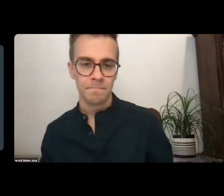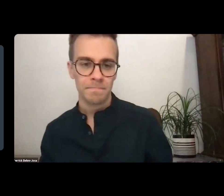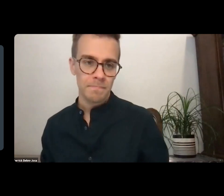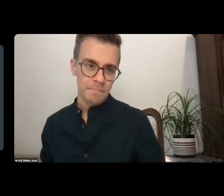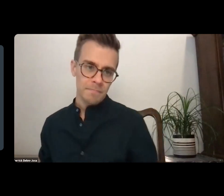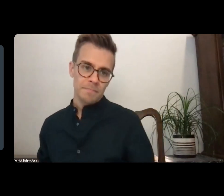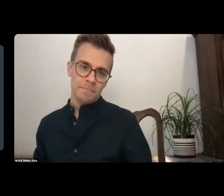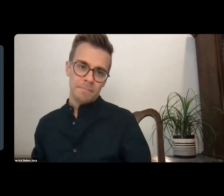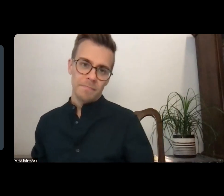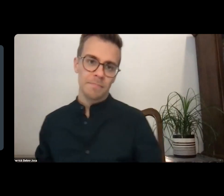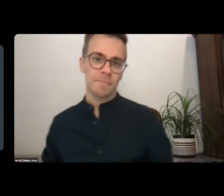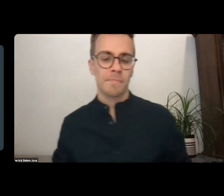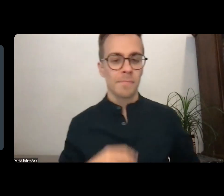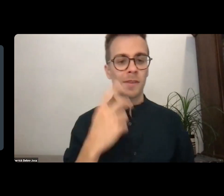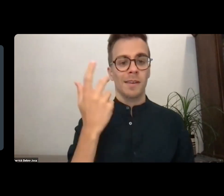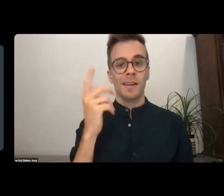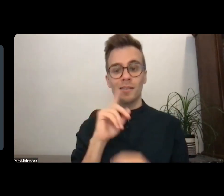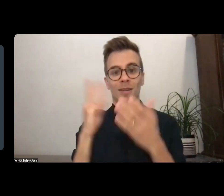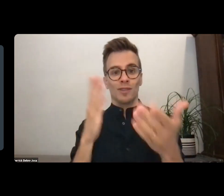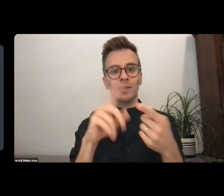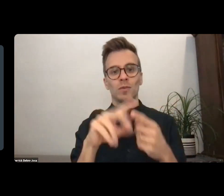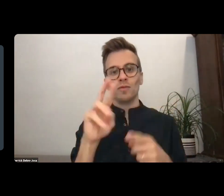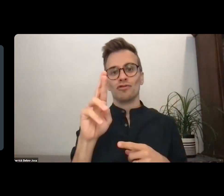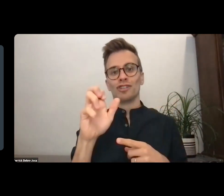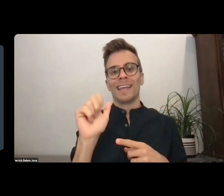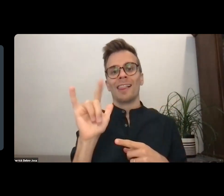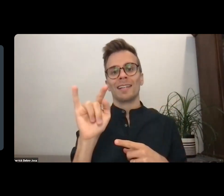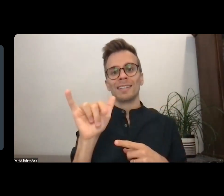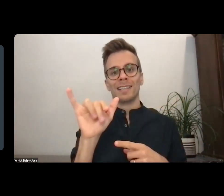Go to the next slide.